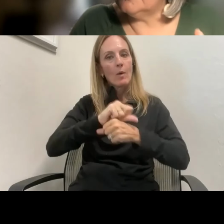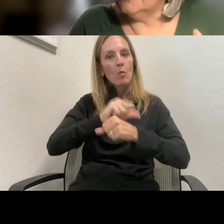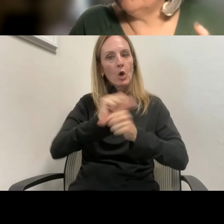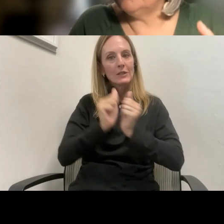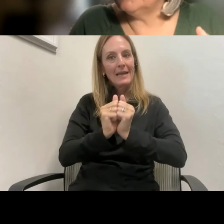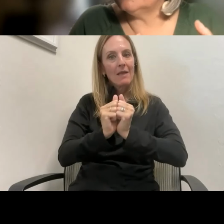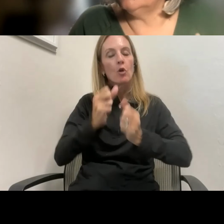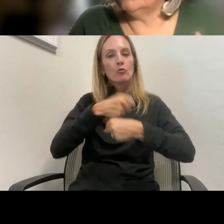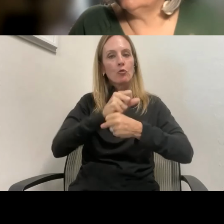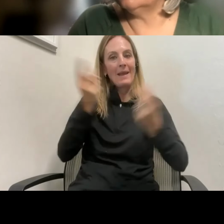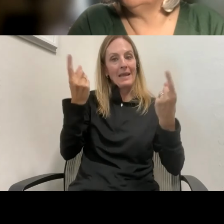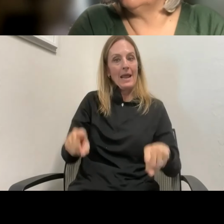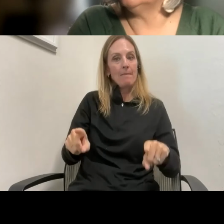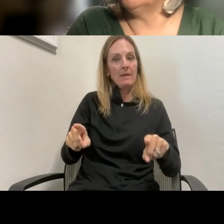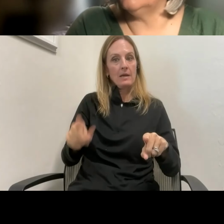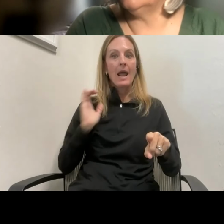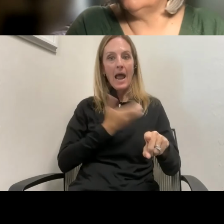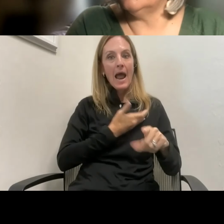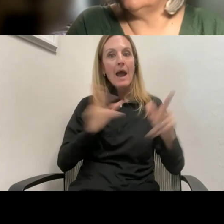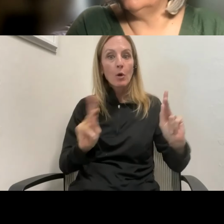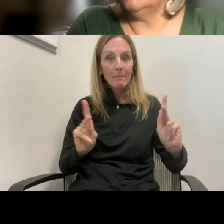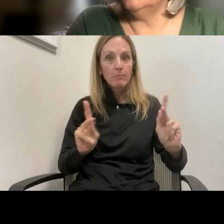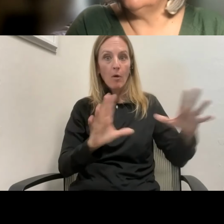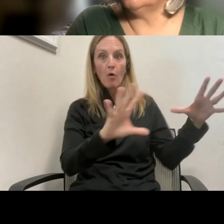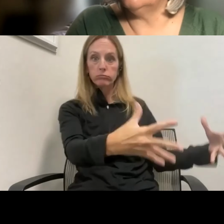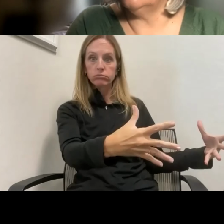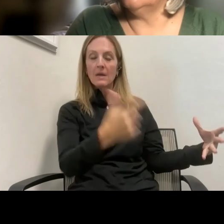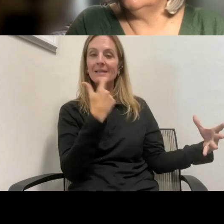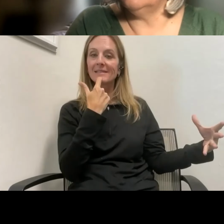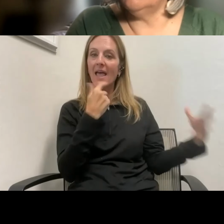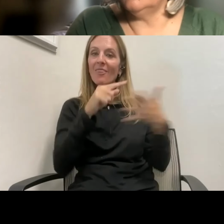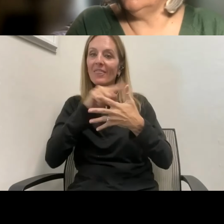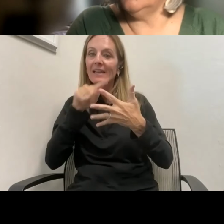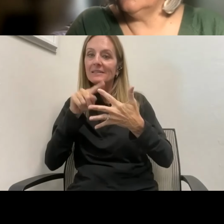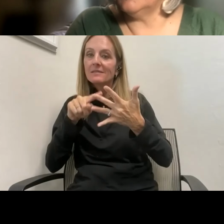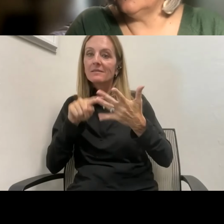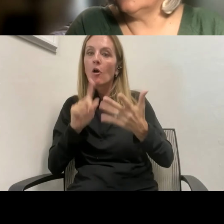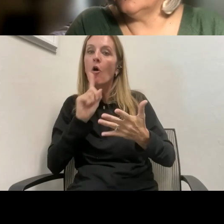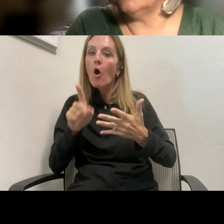our people, said this is the most important thing so we want to honor what they said